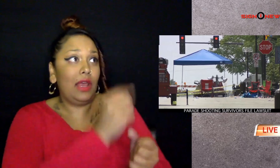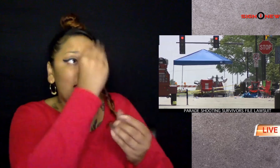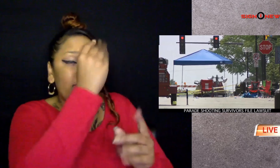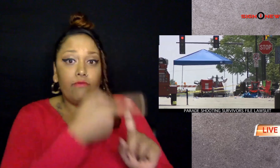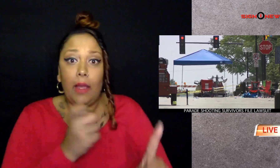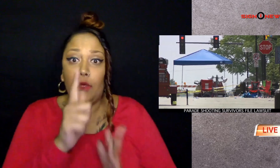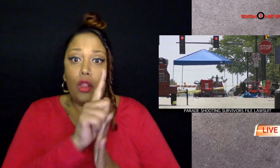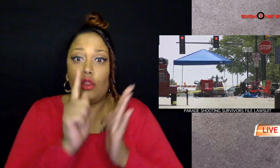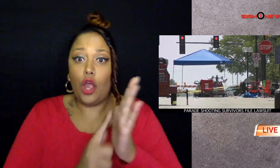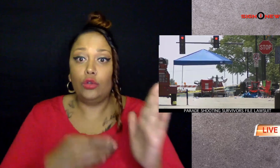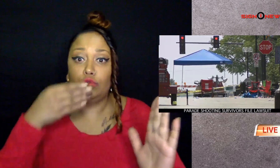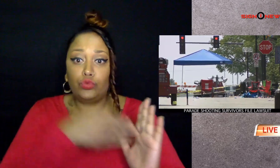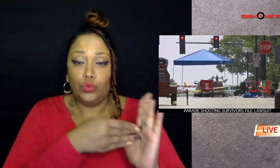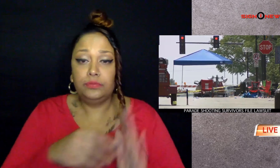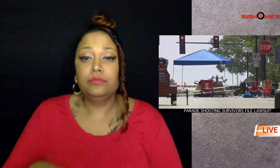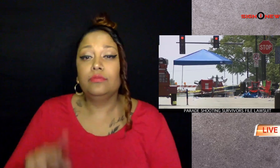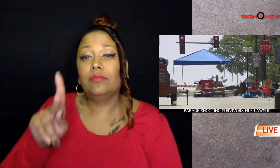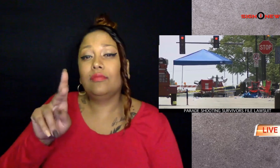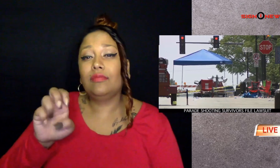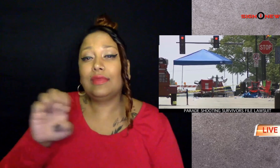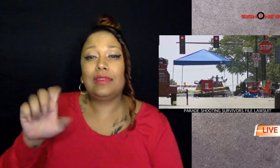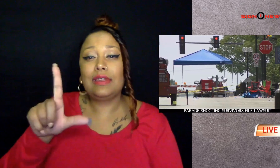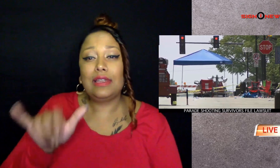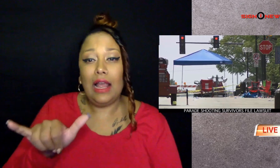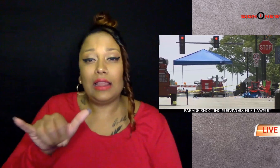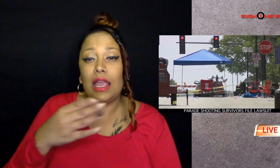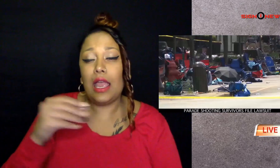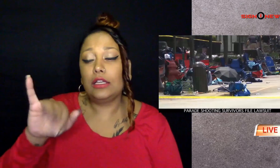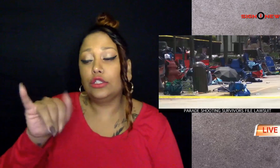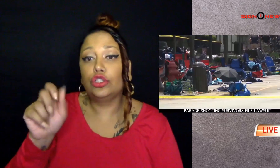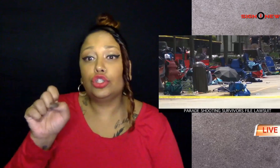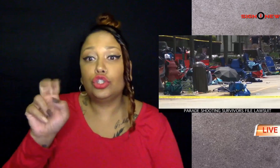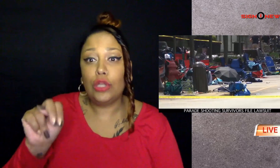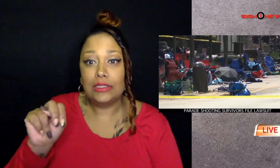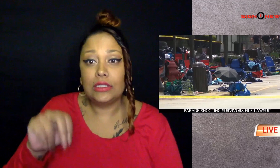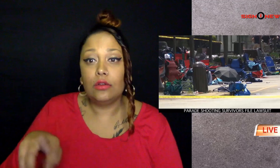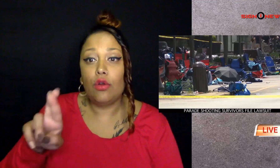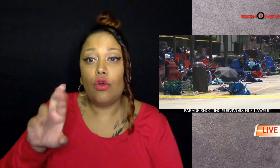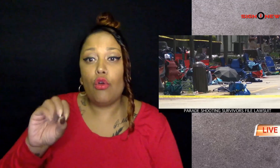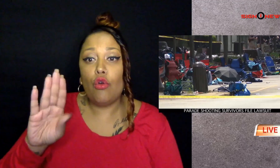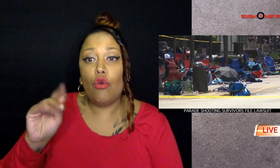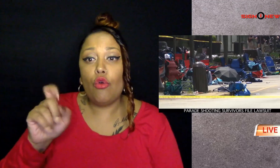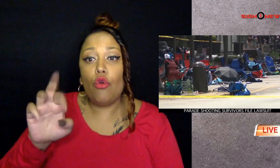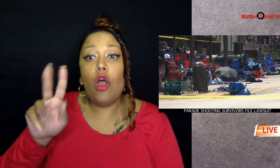according to the lawsuit Keeley and Jason Roberts' eight-year-old son was paralyzed